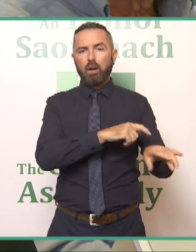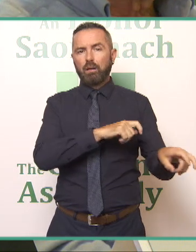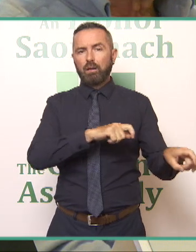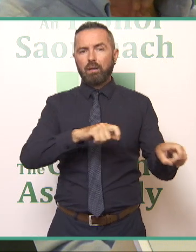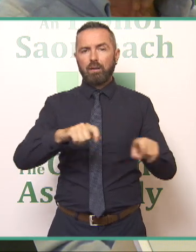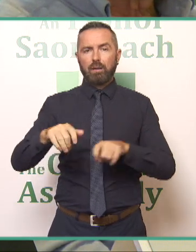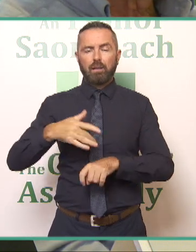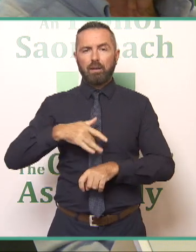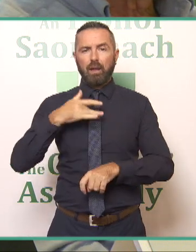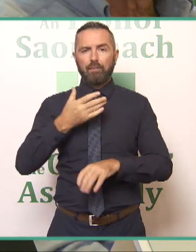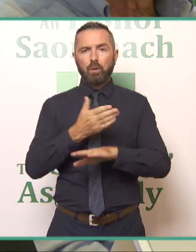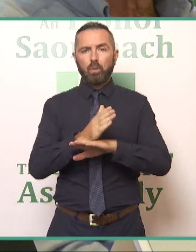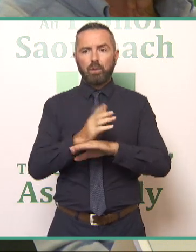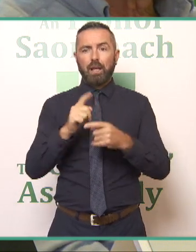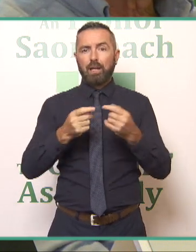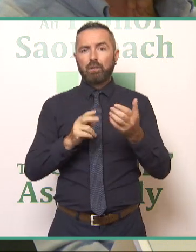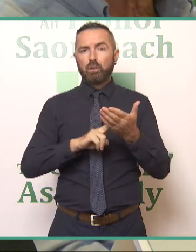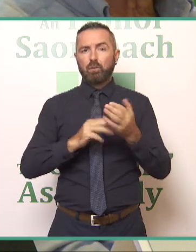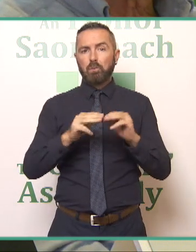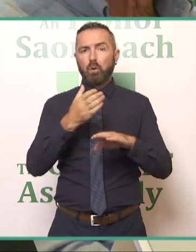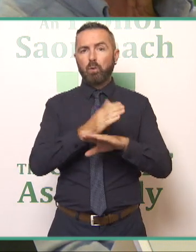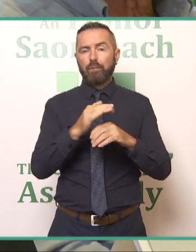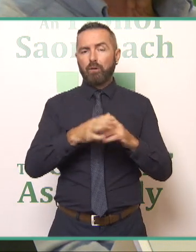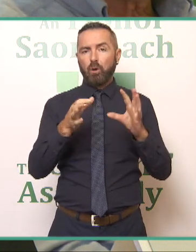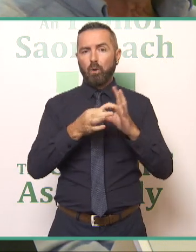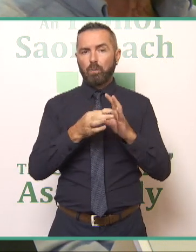we build more of our homes with world. From a Timber and Licensing point of